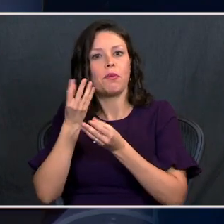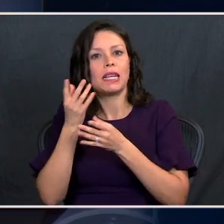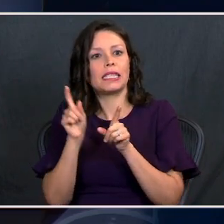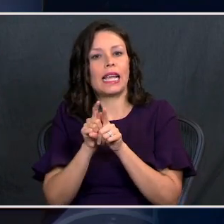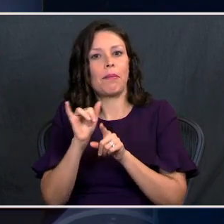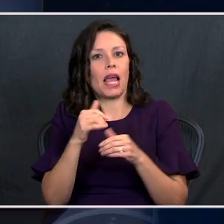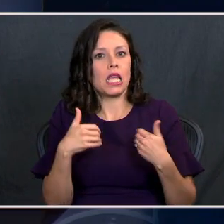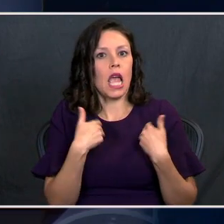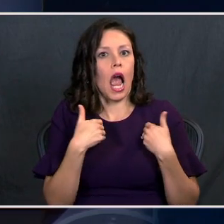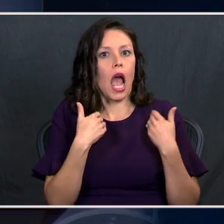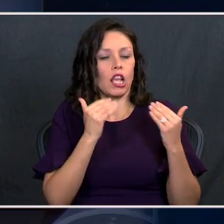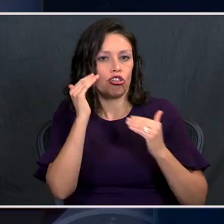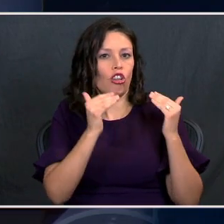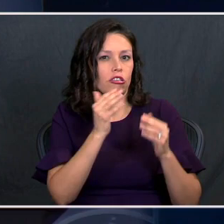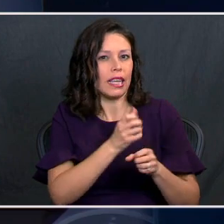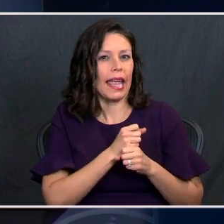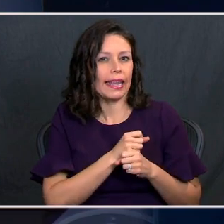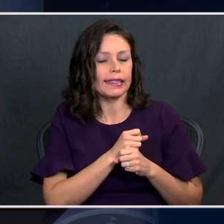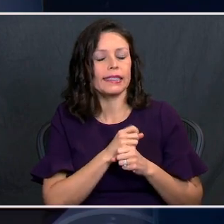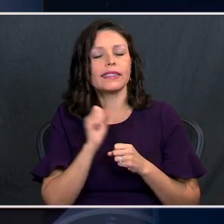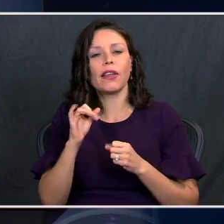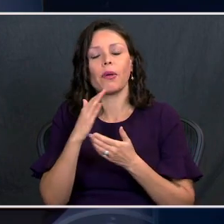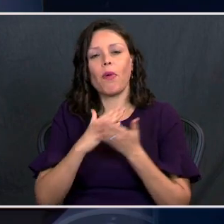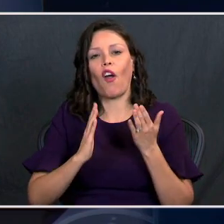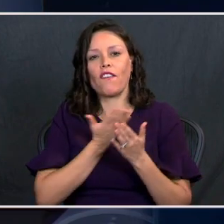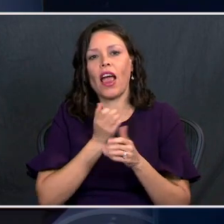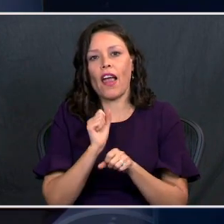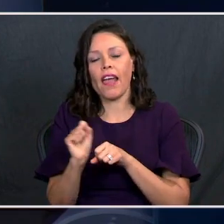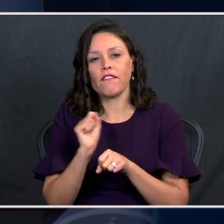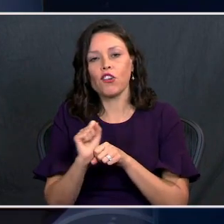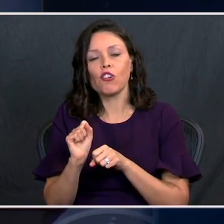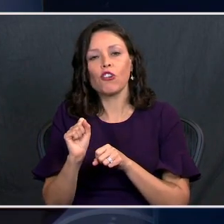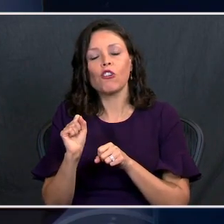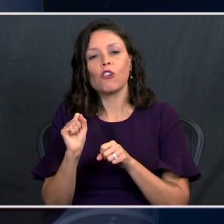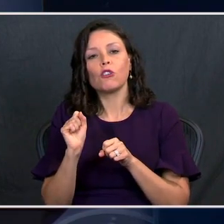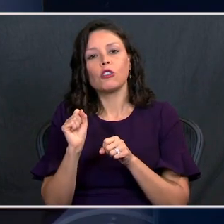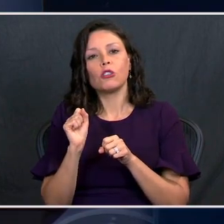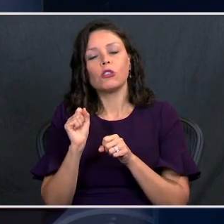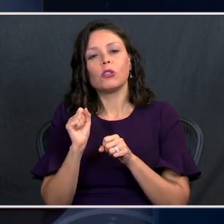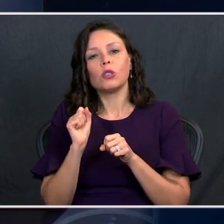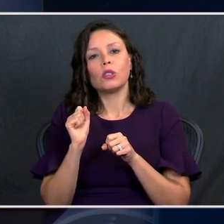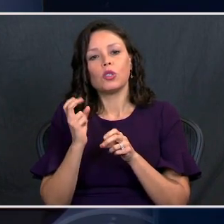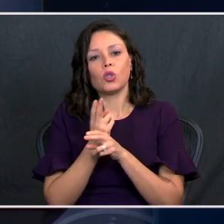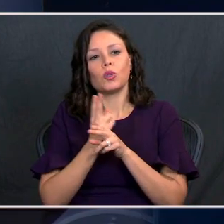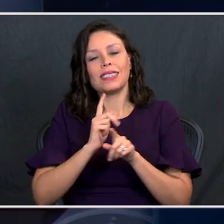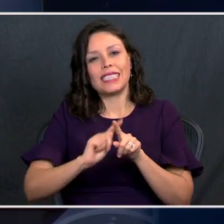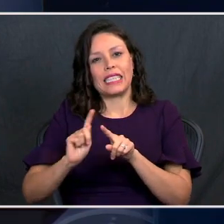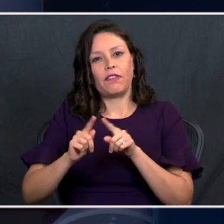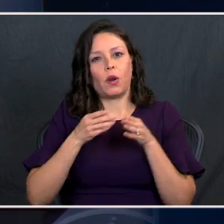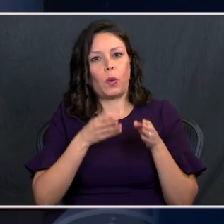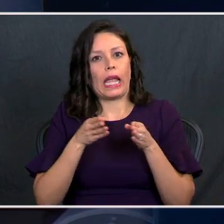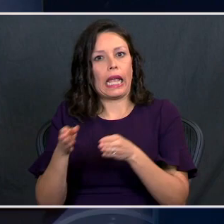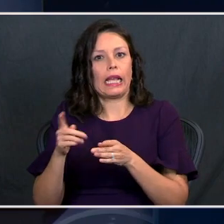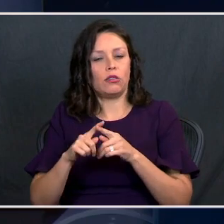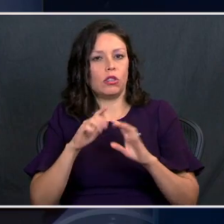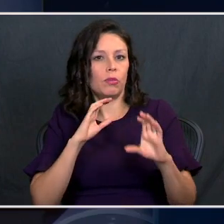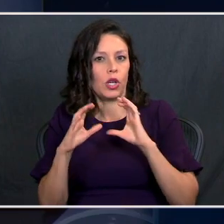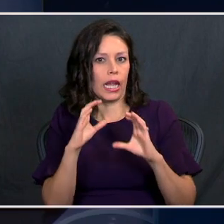that young adults would be. So part of our effort is to use an across-the-board public communications campaign,